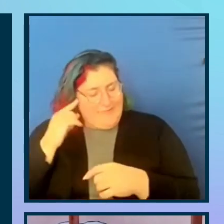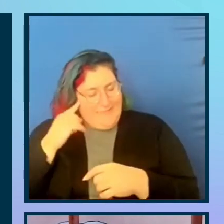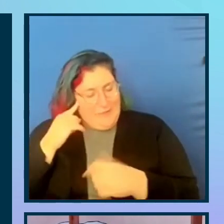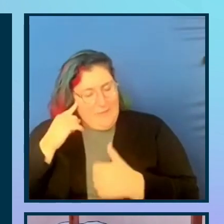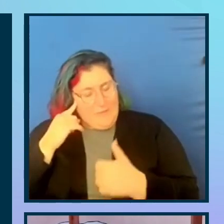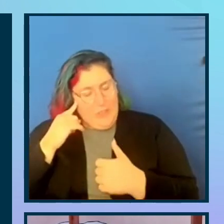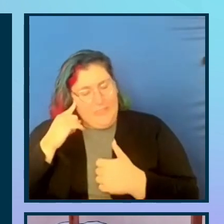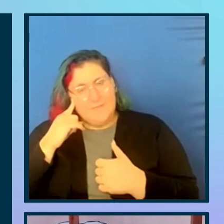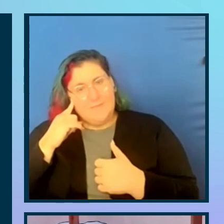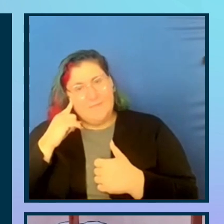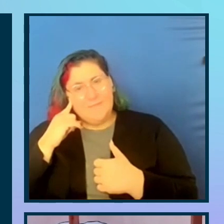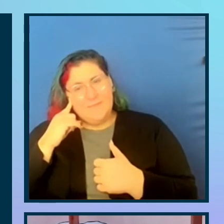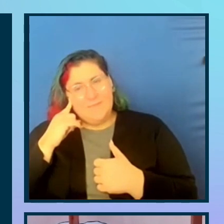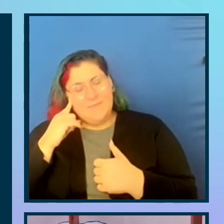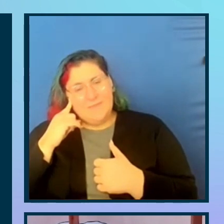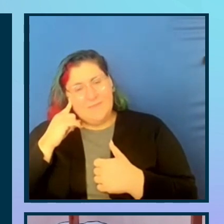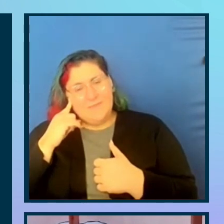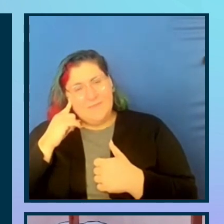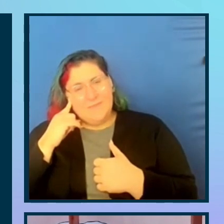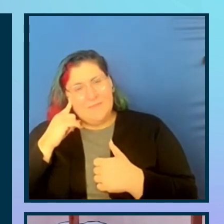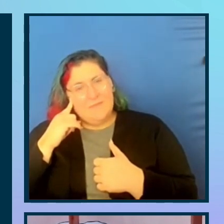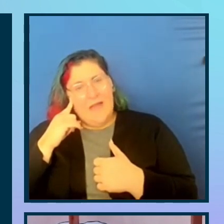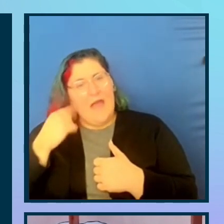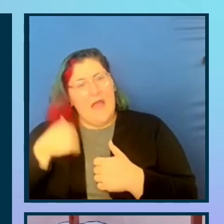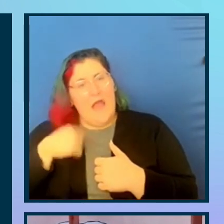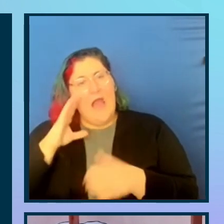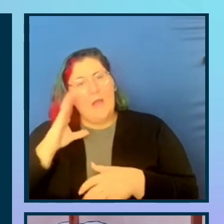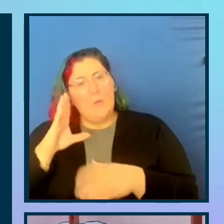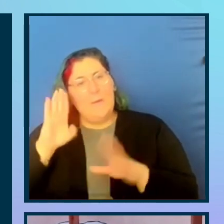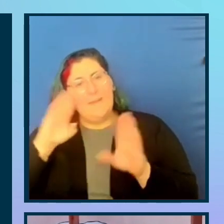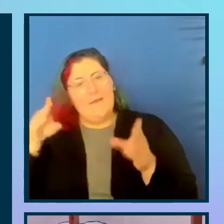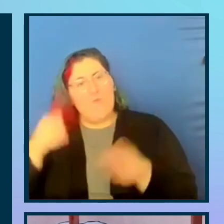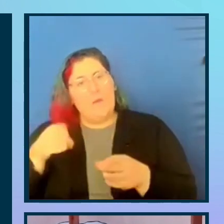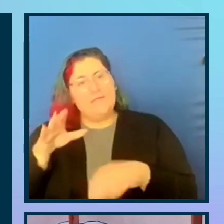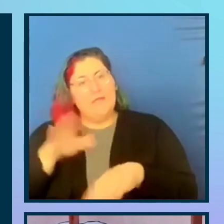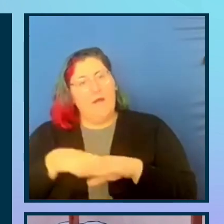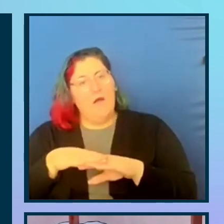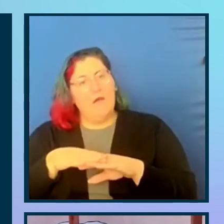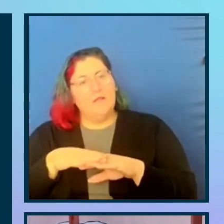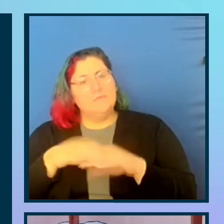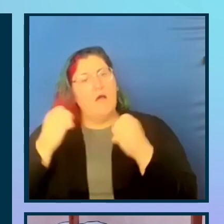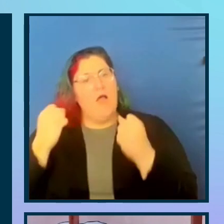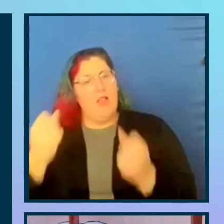on the negatives of these approaches or techniques, but I don't want you to get hung up on those,